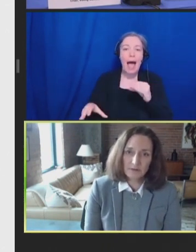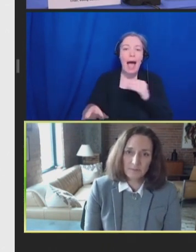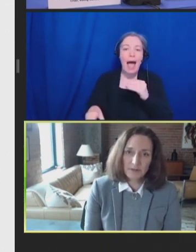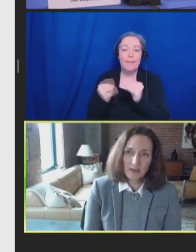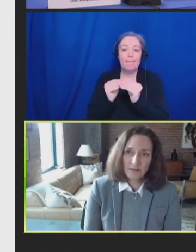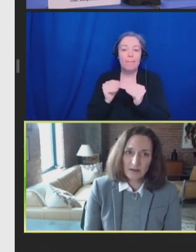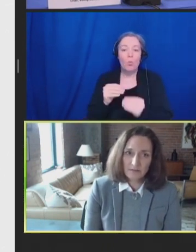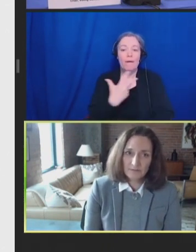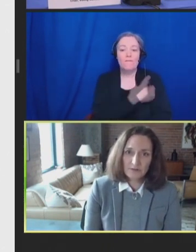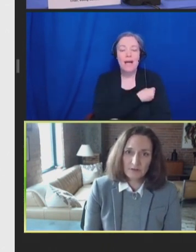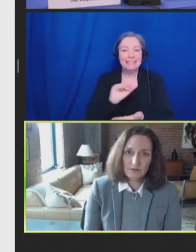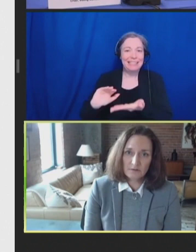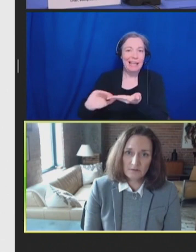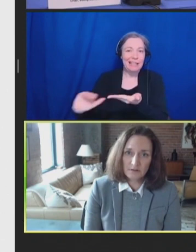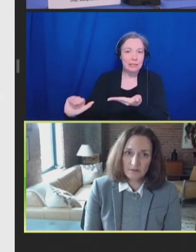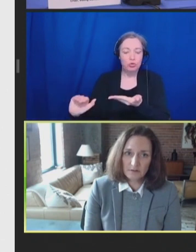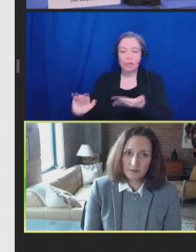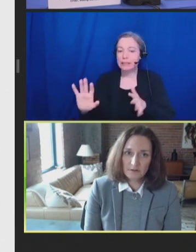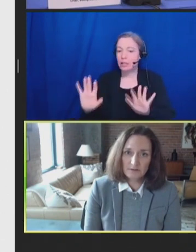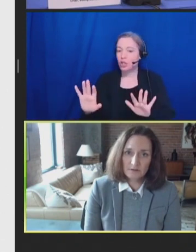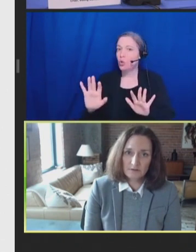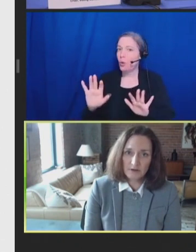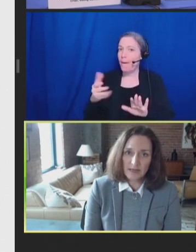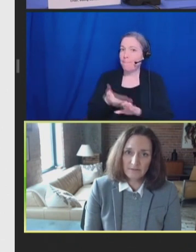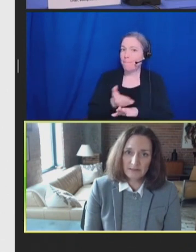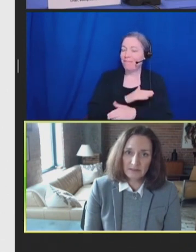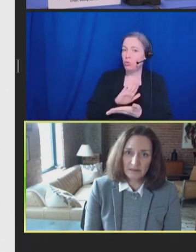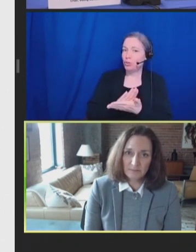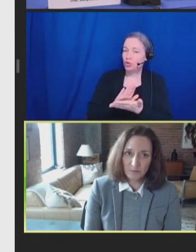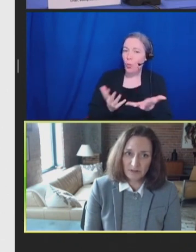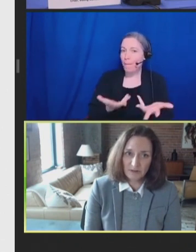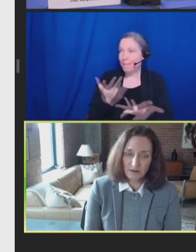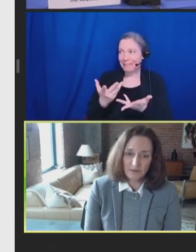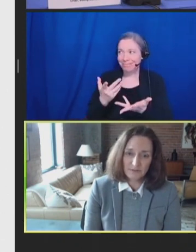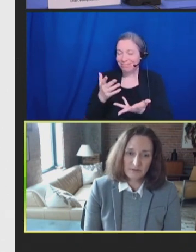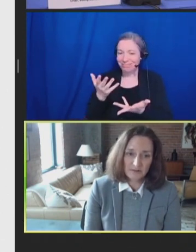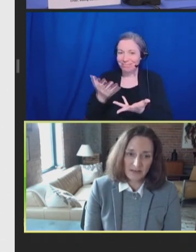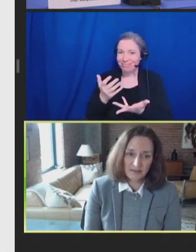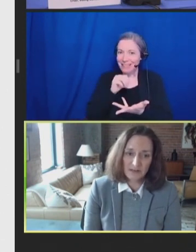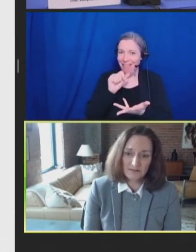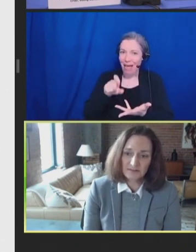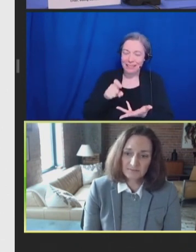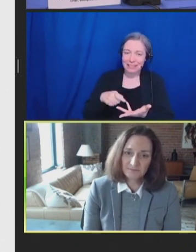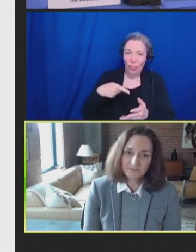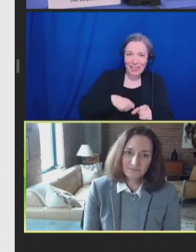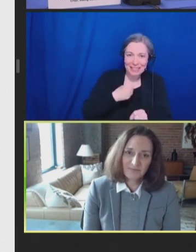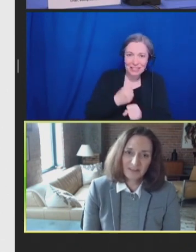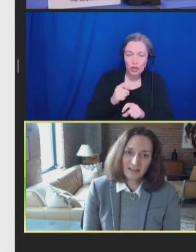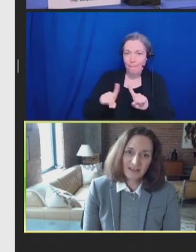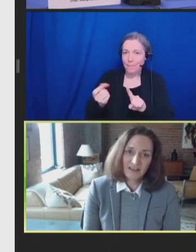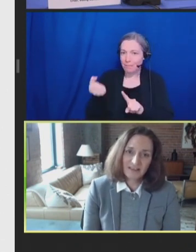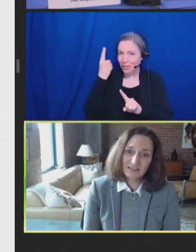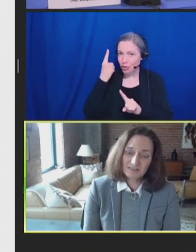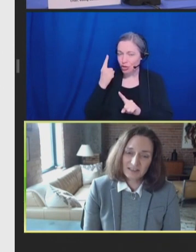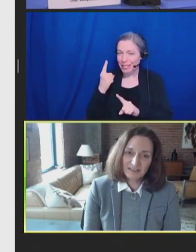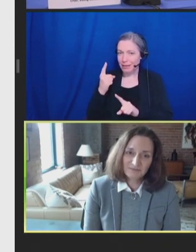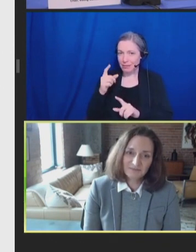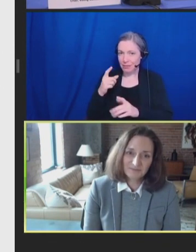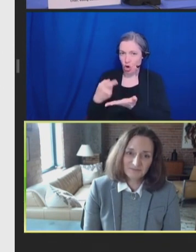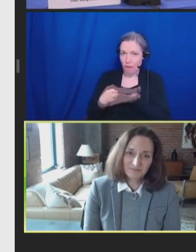of the conversations that clinicians are having within their offices and hospitals. Next slide.